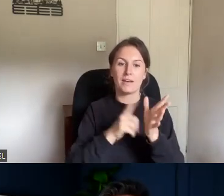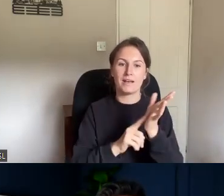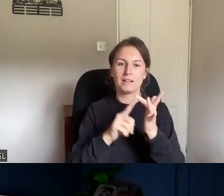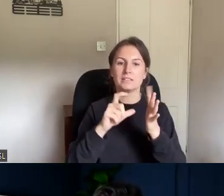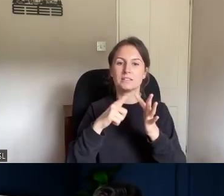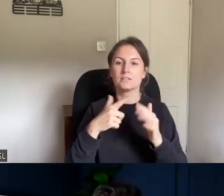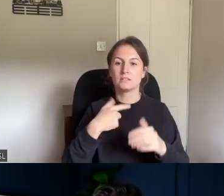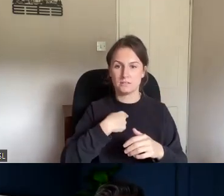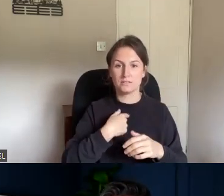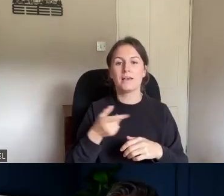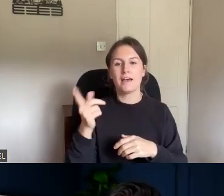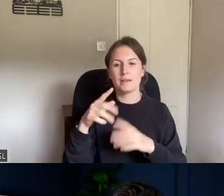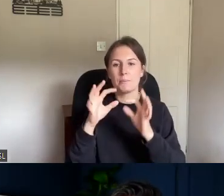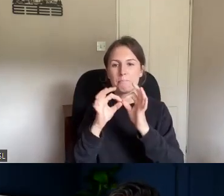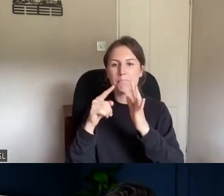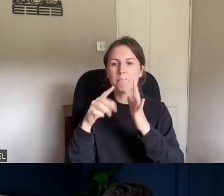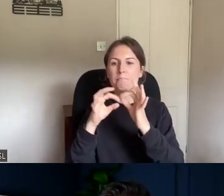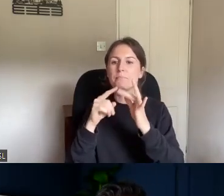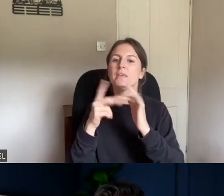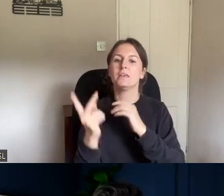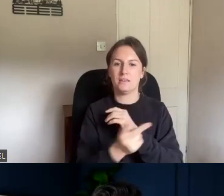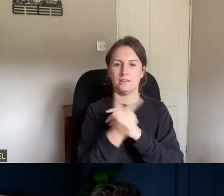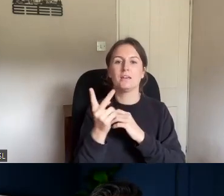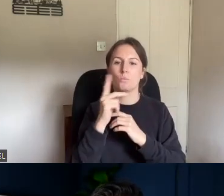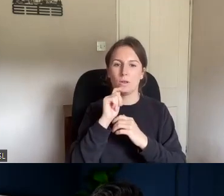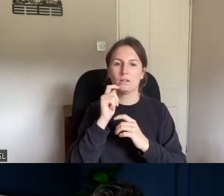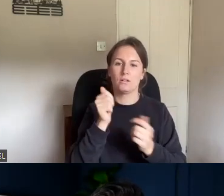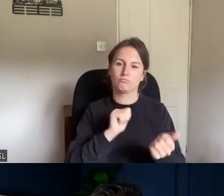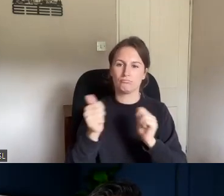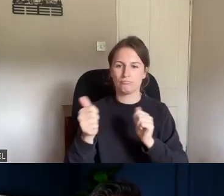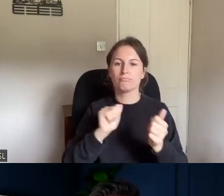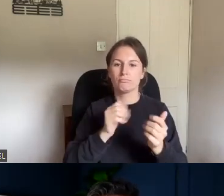and we'll also have Bibi and they'll be switching between each other as we go through the session today.